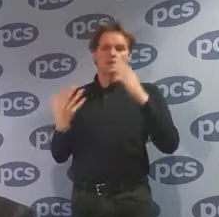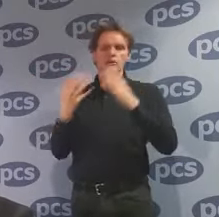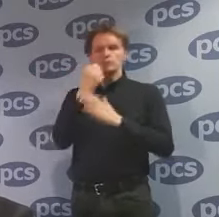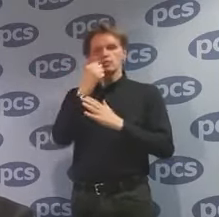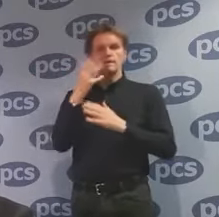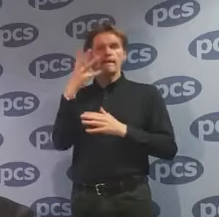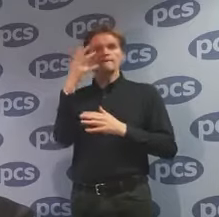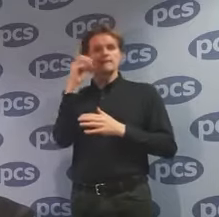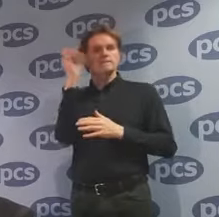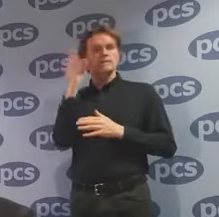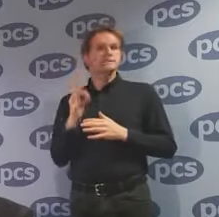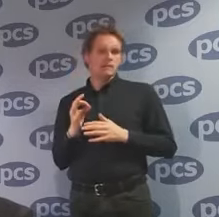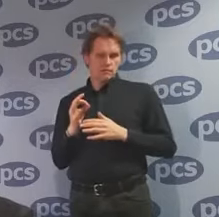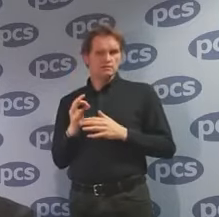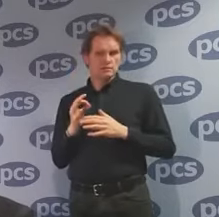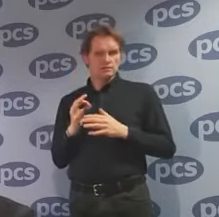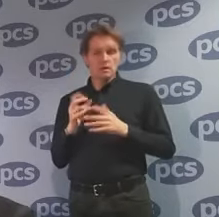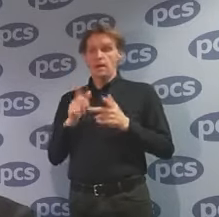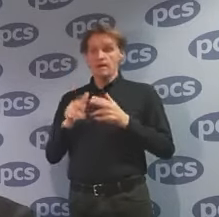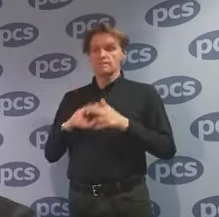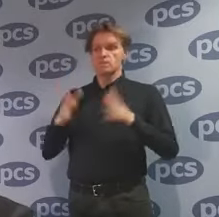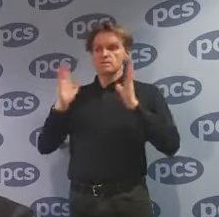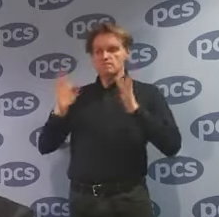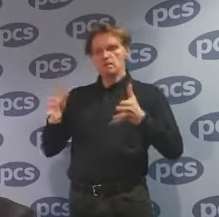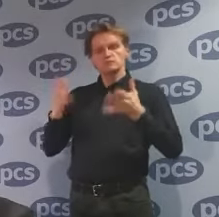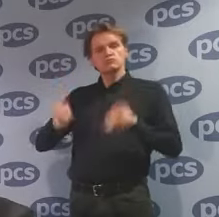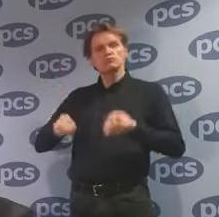real ballot is required and I think that's why this whole exercise has been